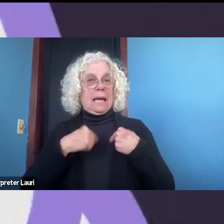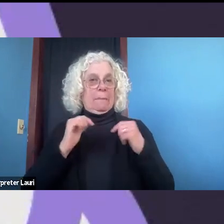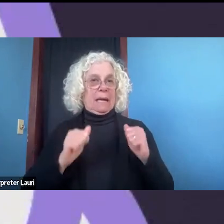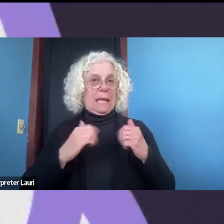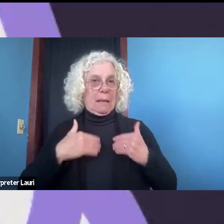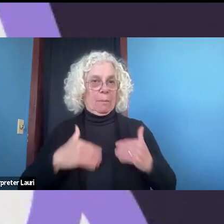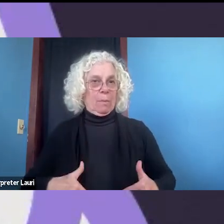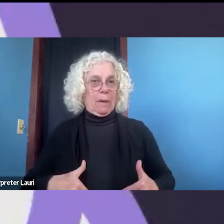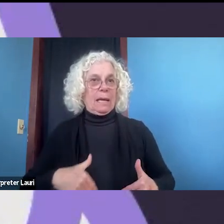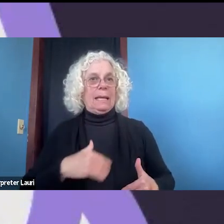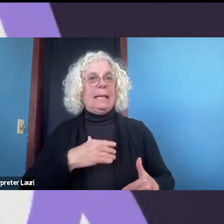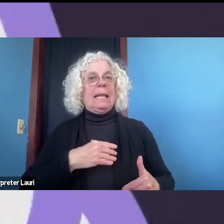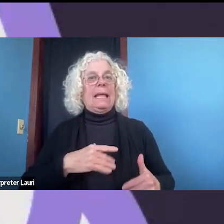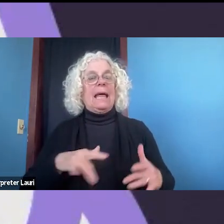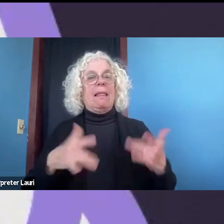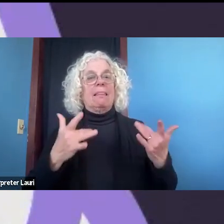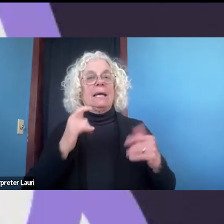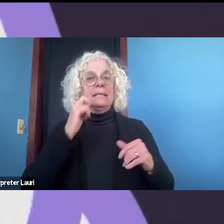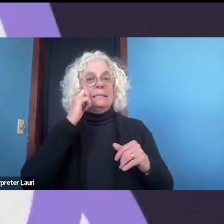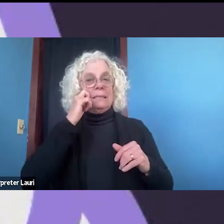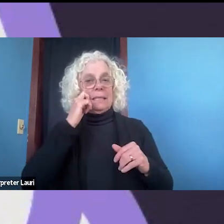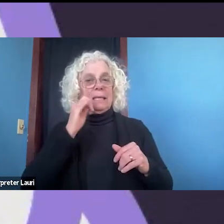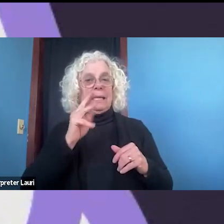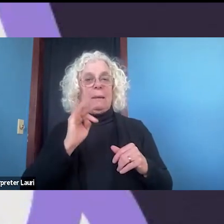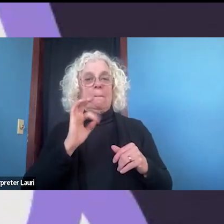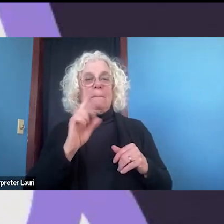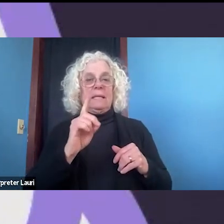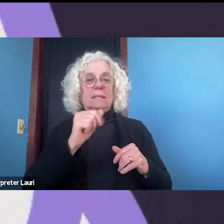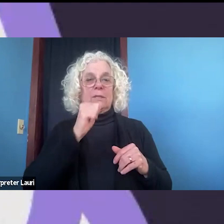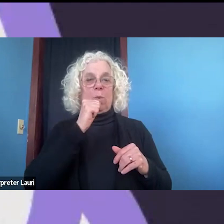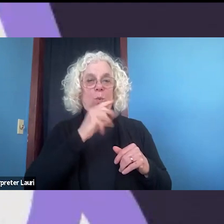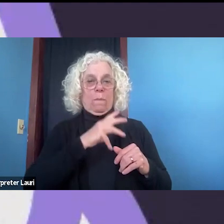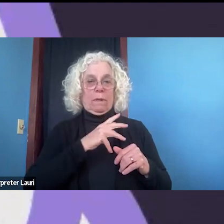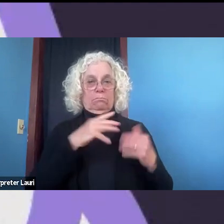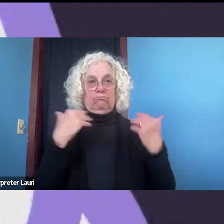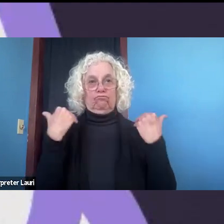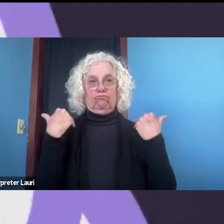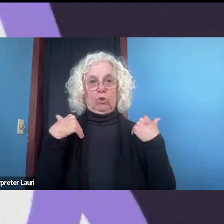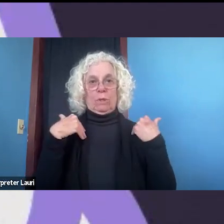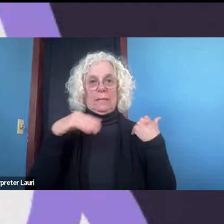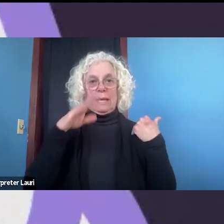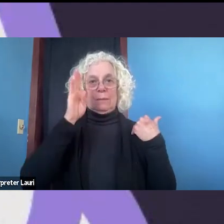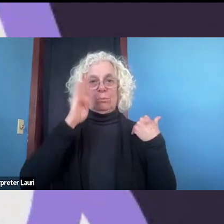mixed woman with shoulder length curly dark brown hair. And today I'm wearing a black blouse with white